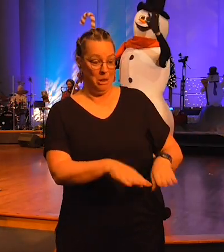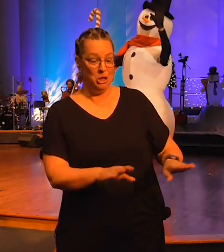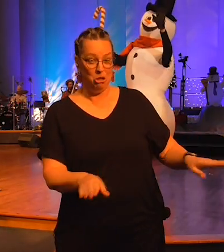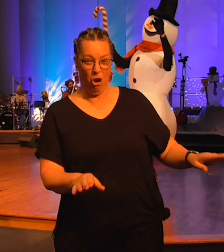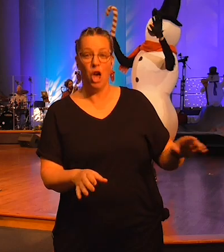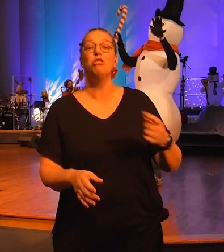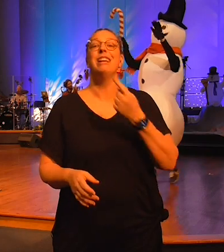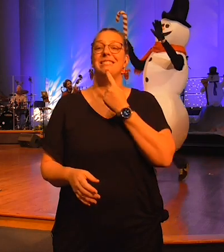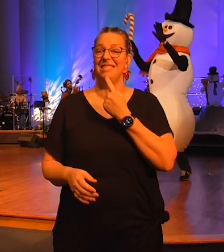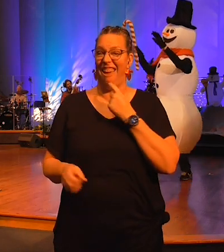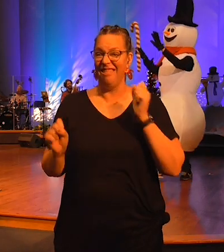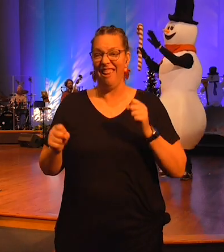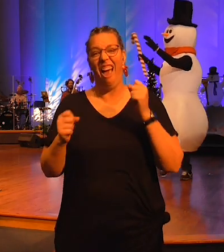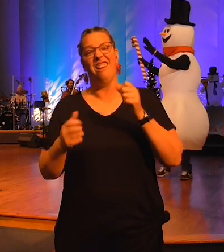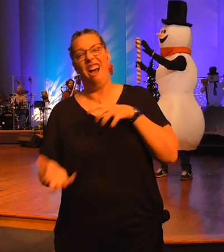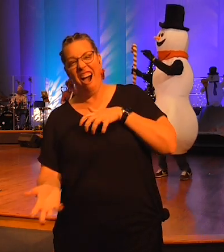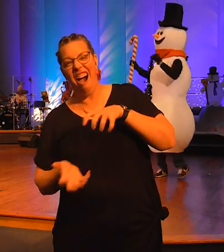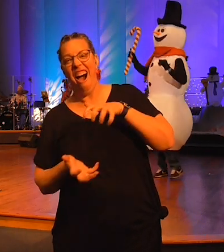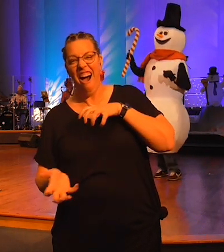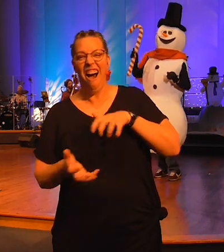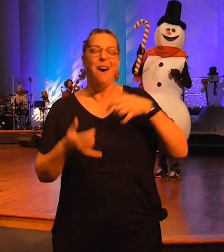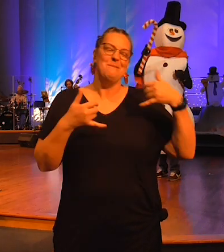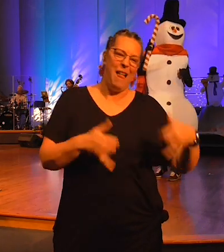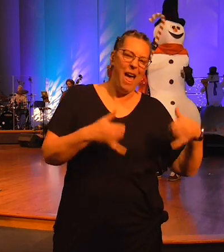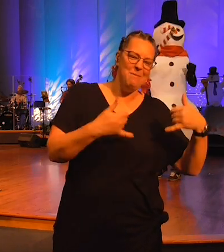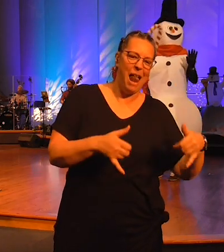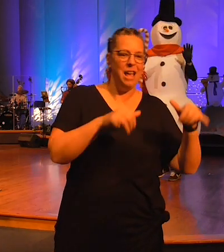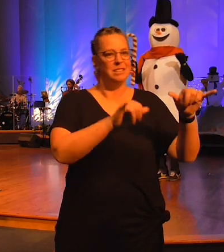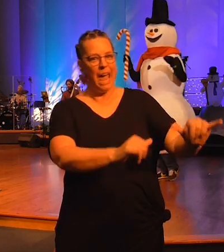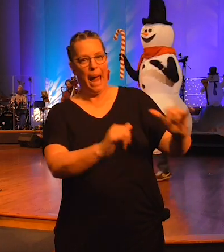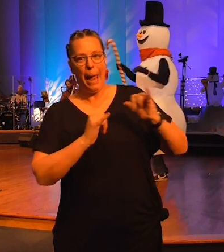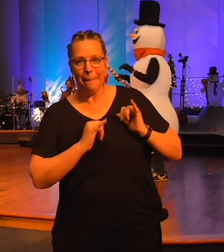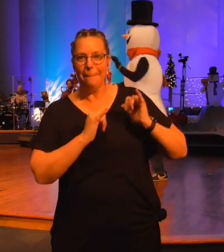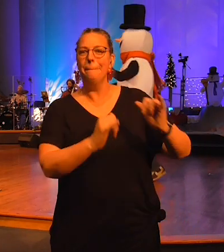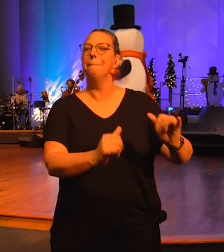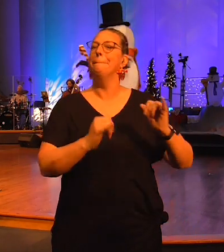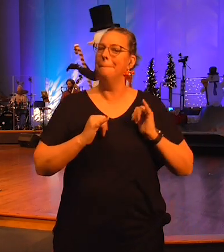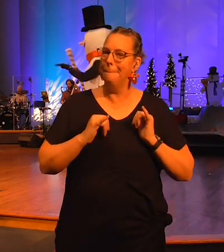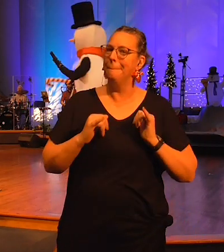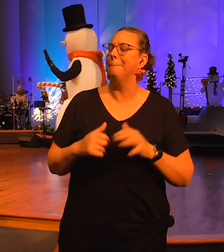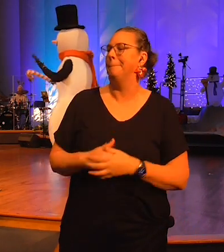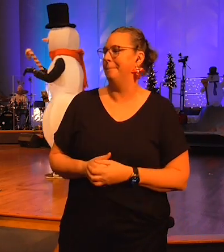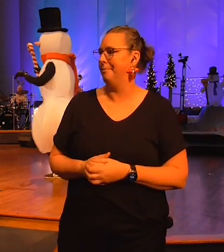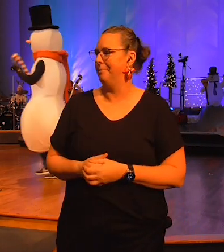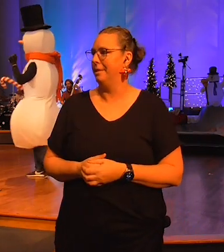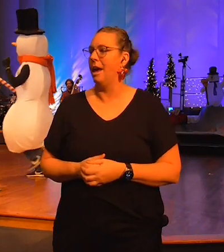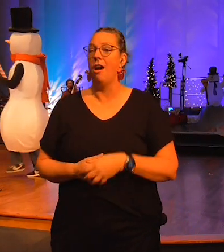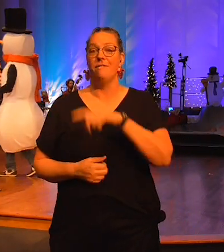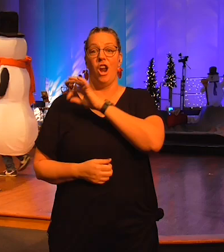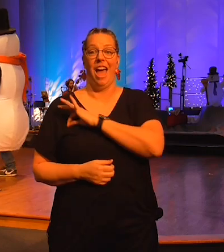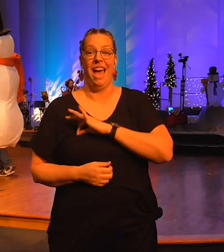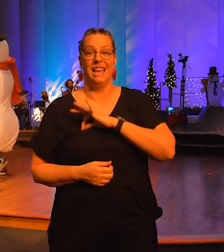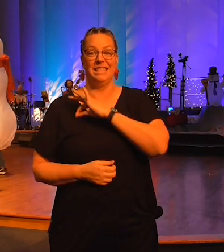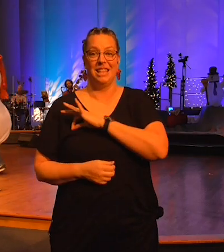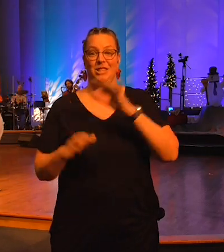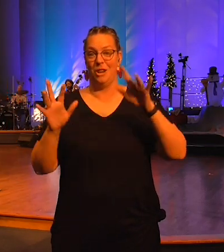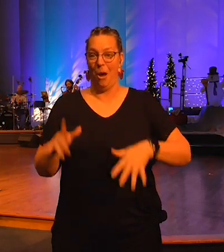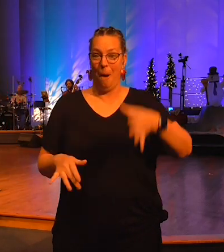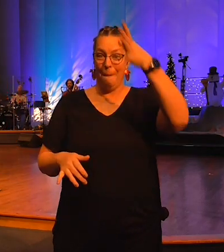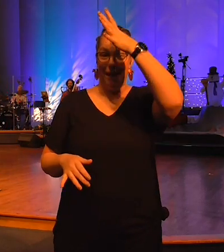alive as he could be and the children say he could laugh and play just a same as you and